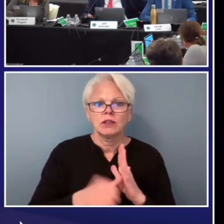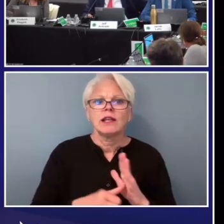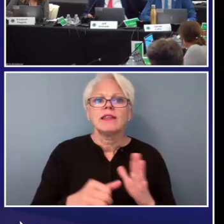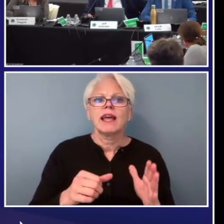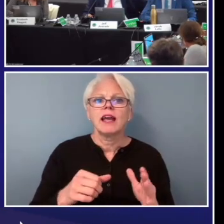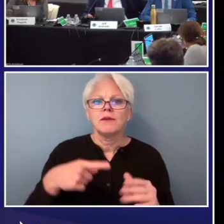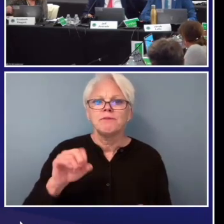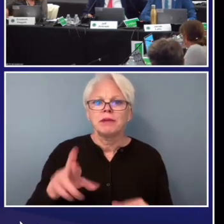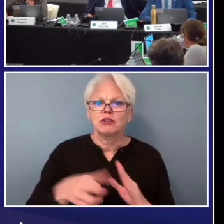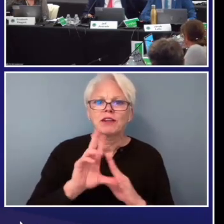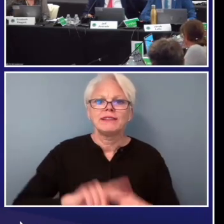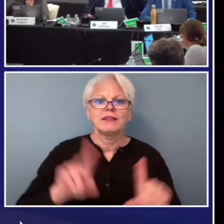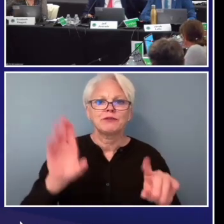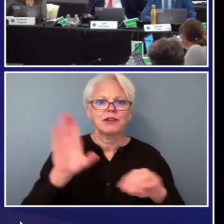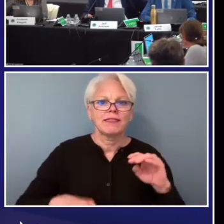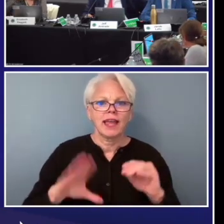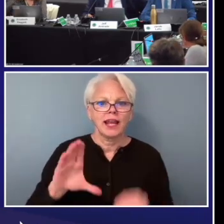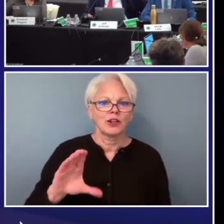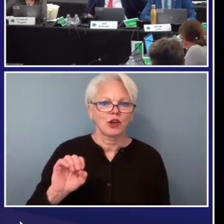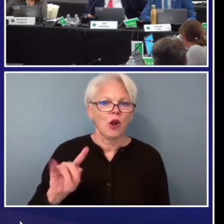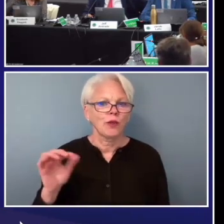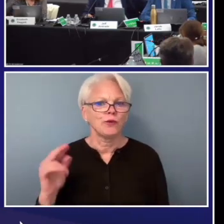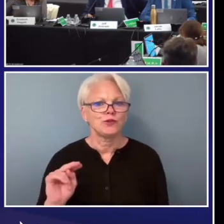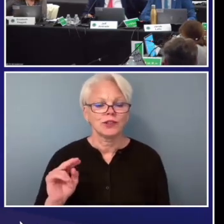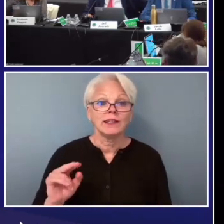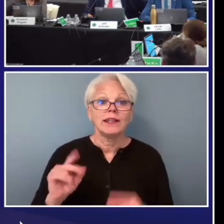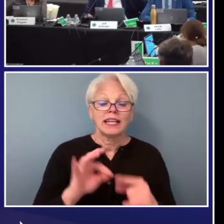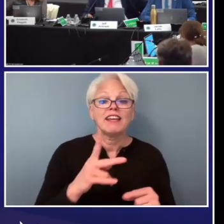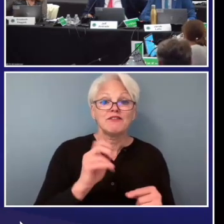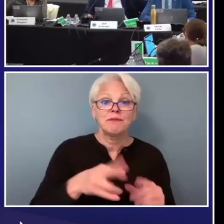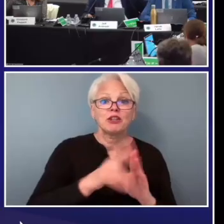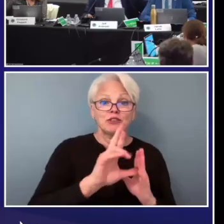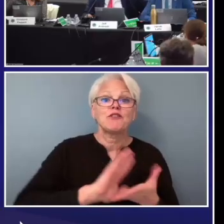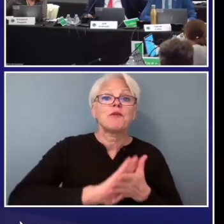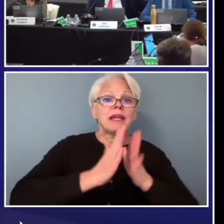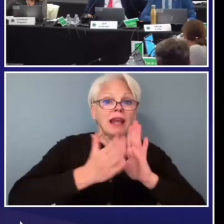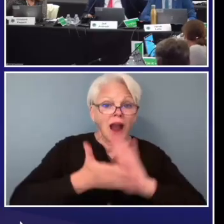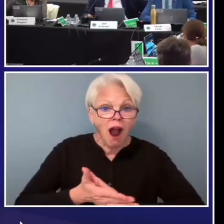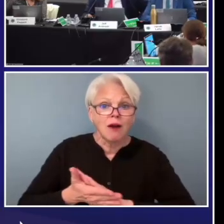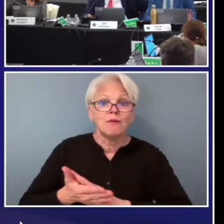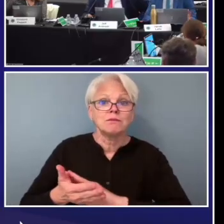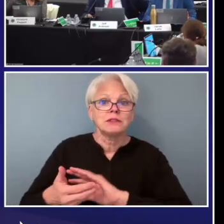I think, you know, to the point that peer review becomes collusion. That could be an issue, but the purpose or peer review